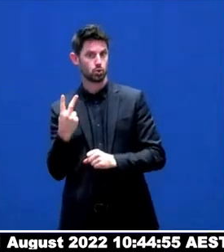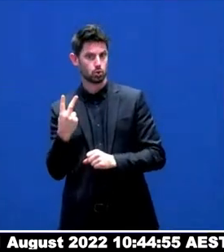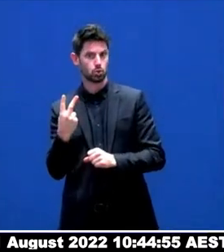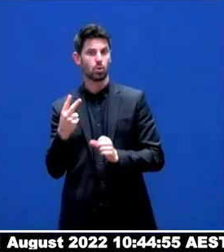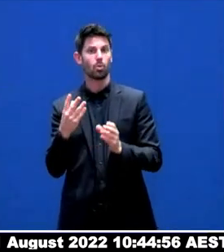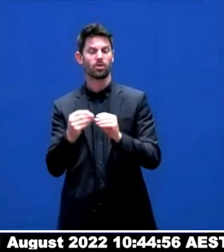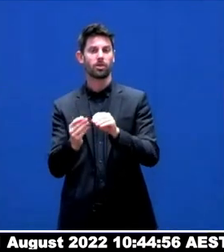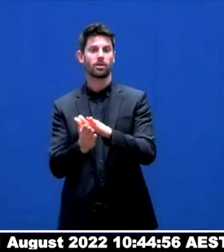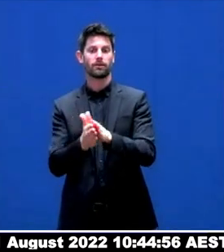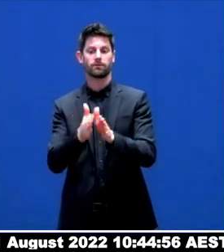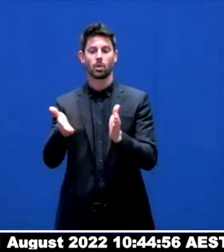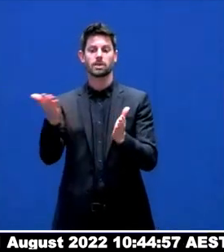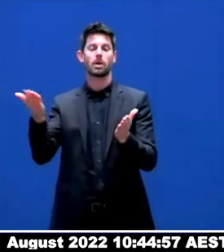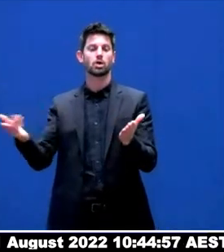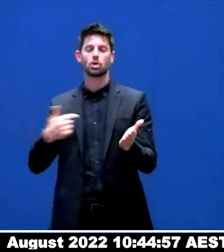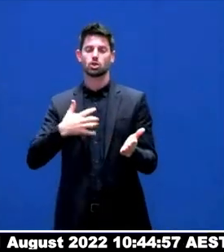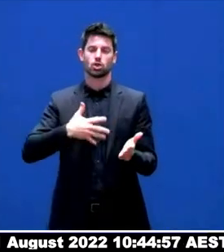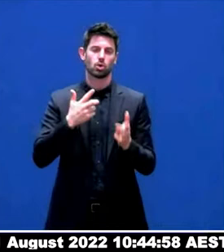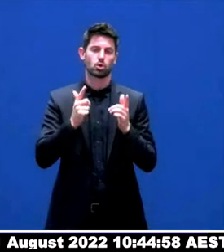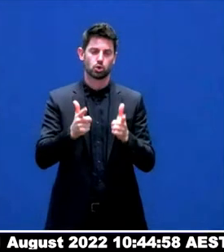Thank you. MS EASTMAN: I don't want to spend a lot of time on this, but just to get